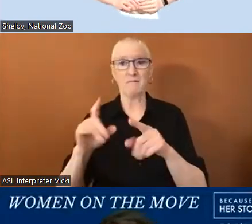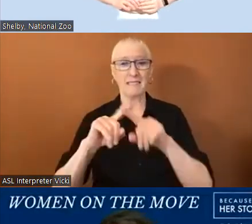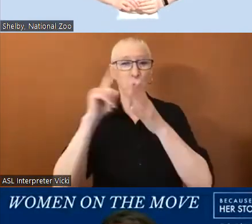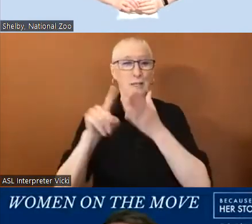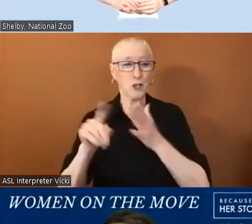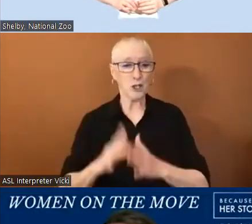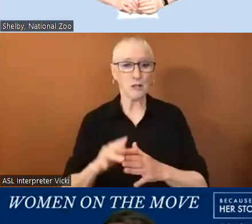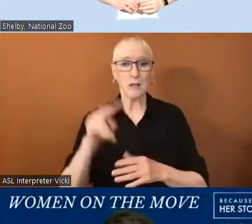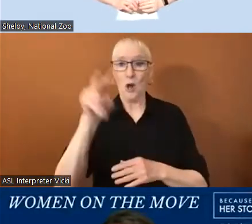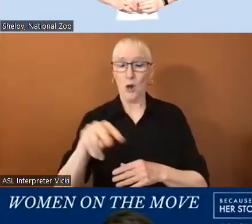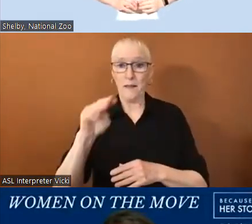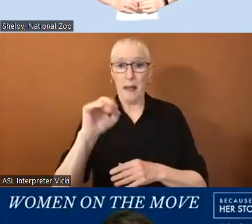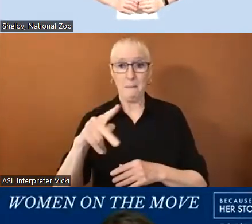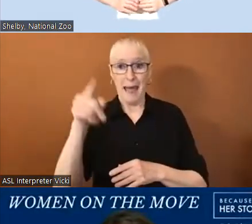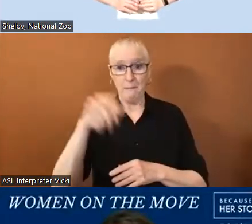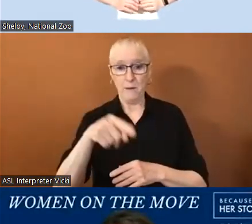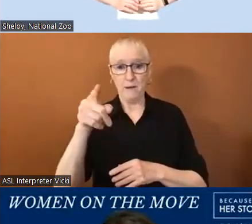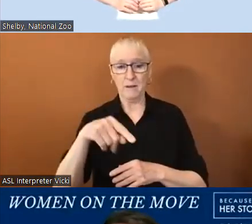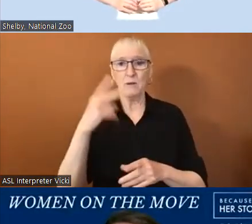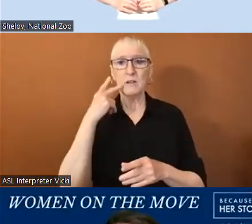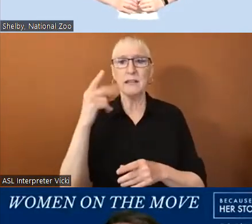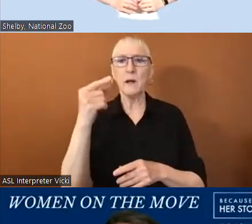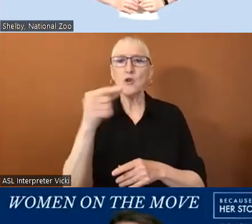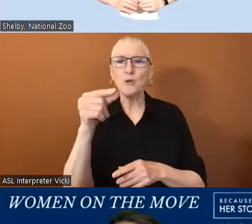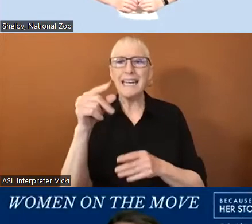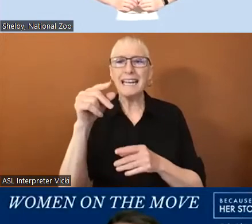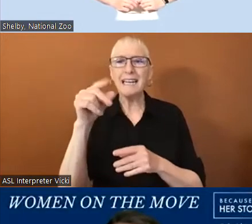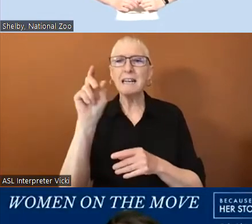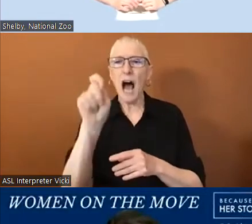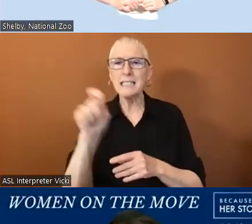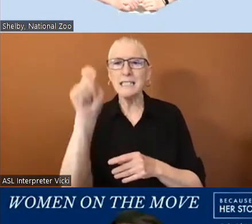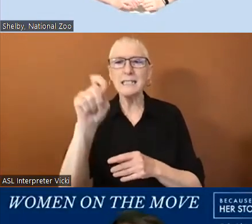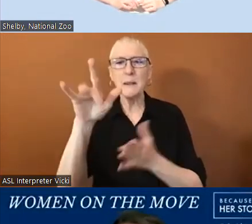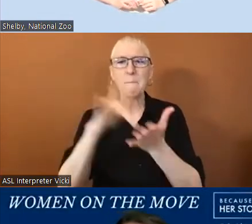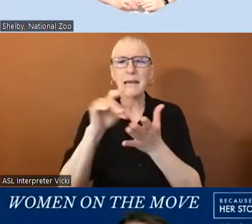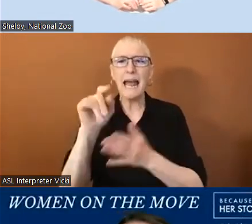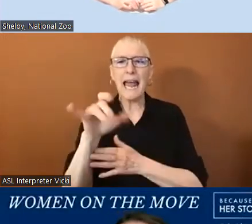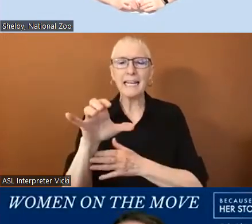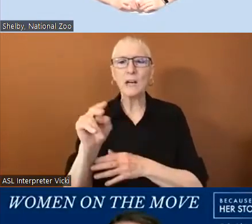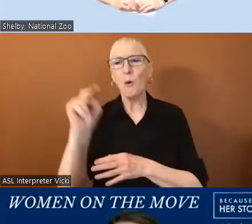map it's those kind of green dots sort of the Mid-Atlantic Northeast United States and then